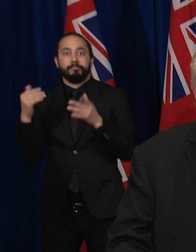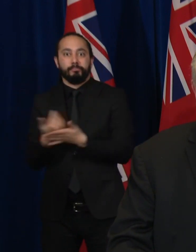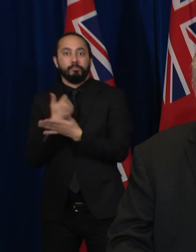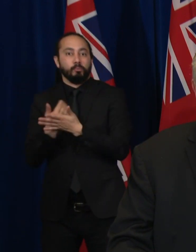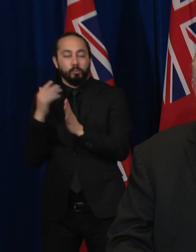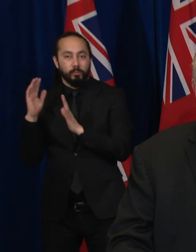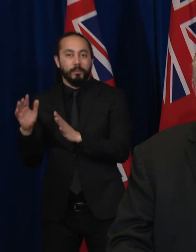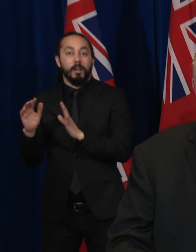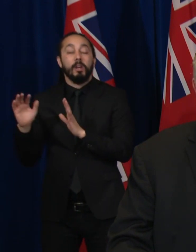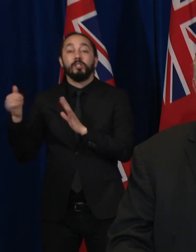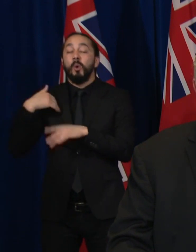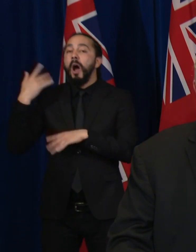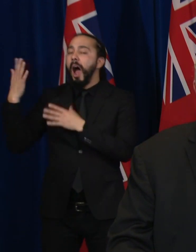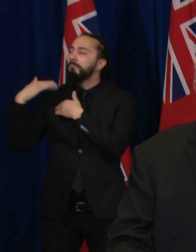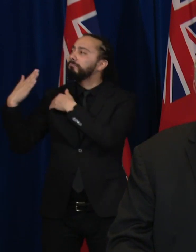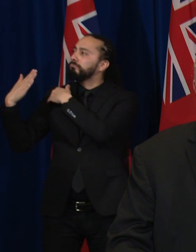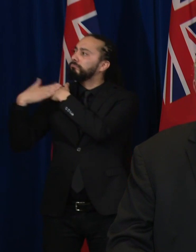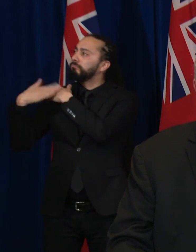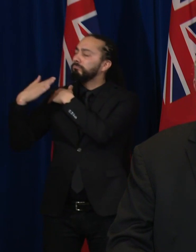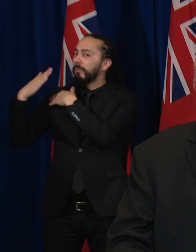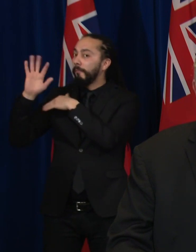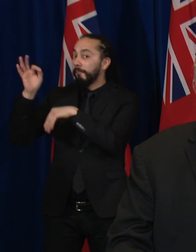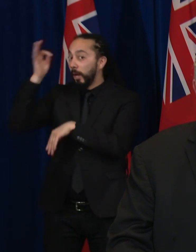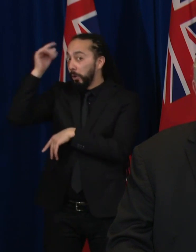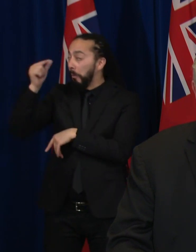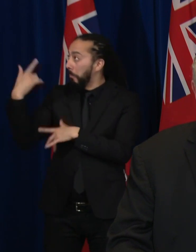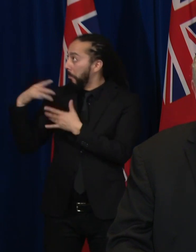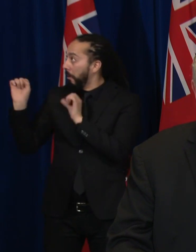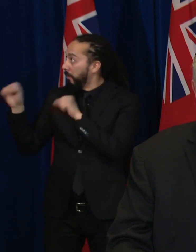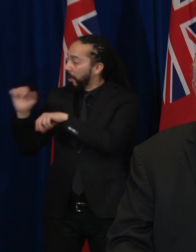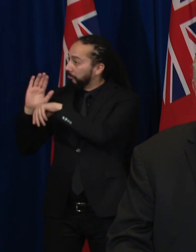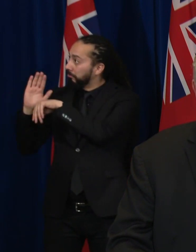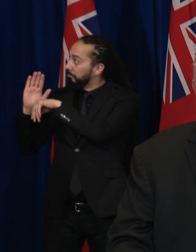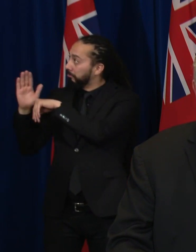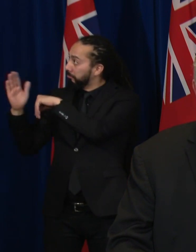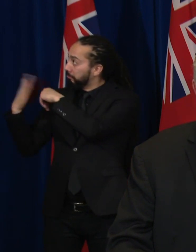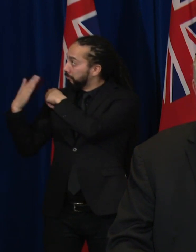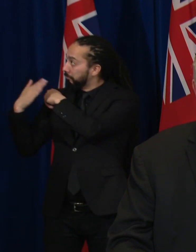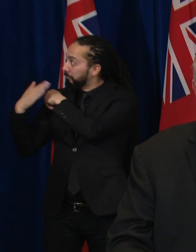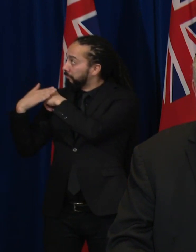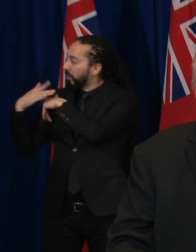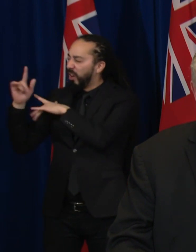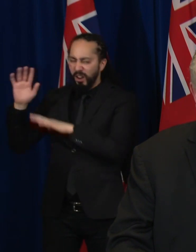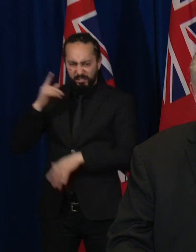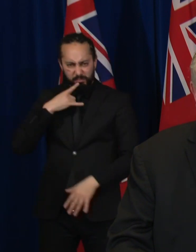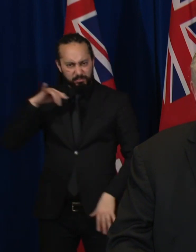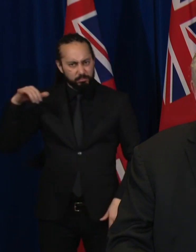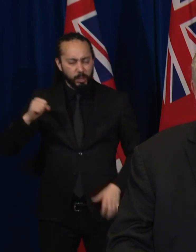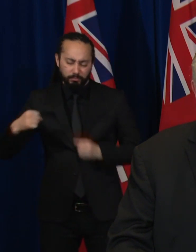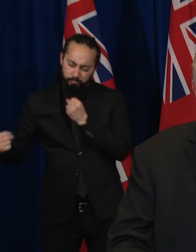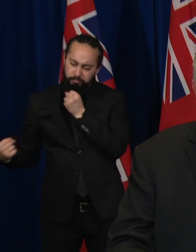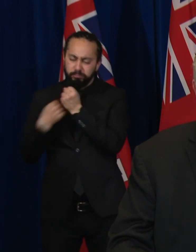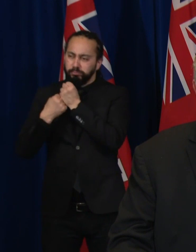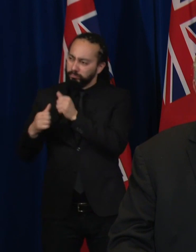They gave me the nod to say hey, we're behind you in this and keep going. One comment that the Deputy Prime Minister